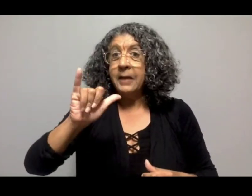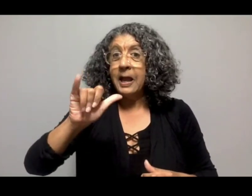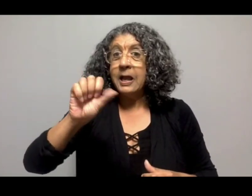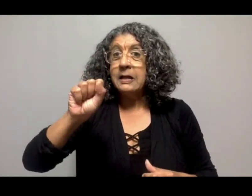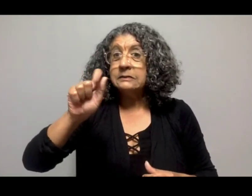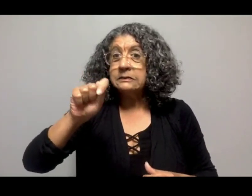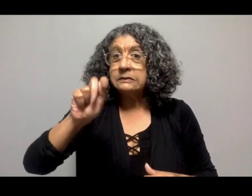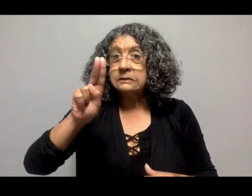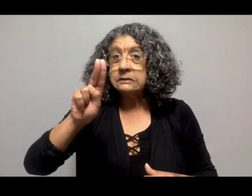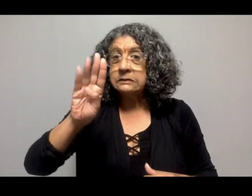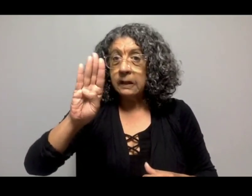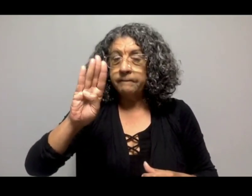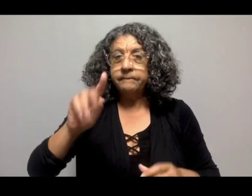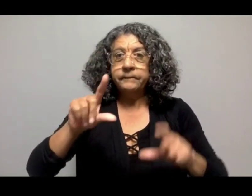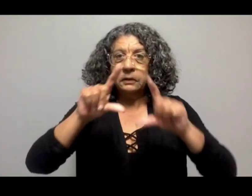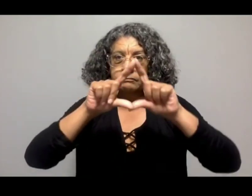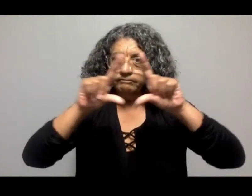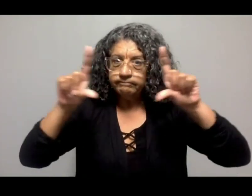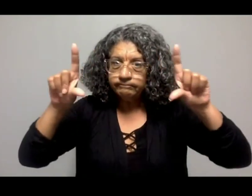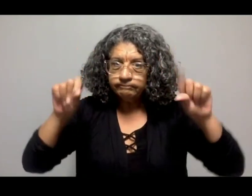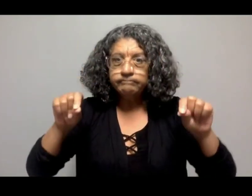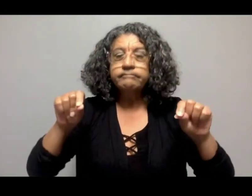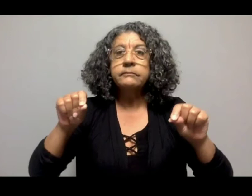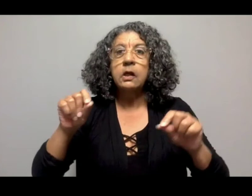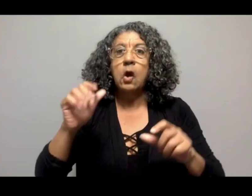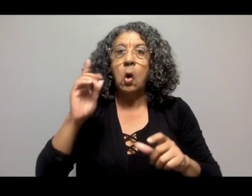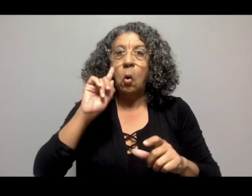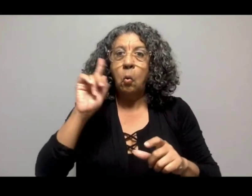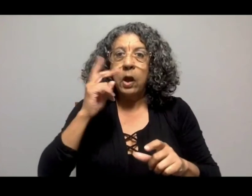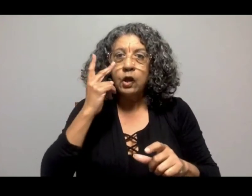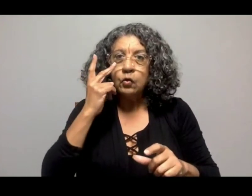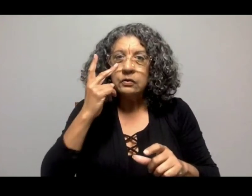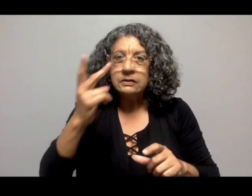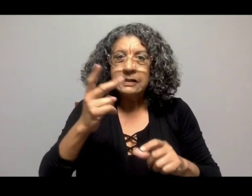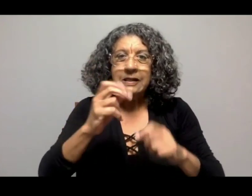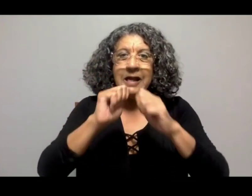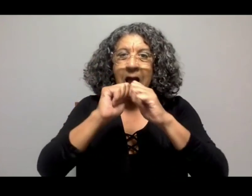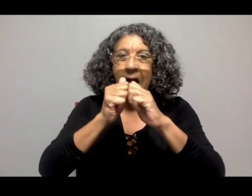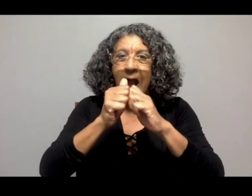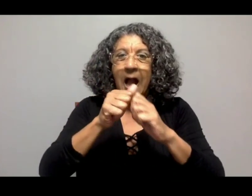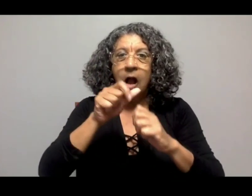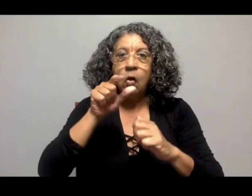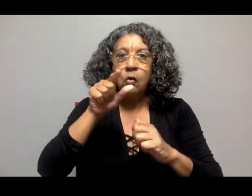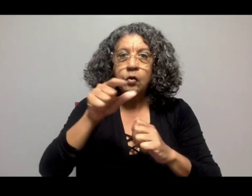Now for paystubs that's, where you will see how you